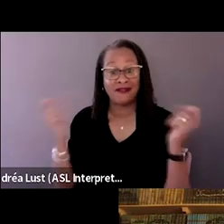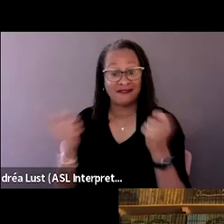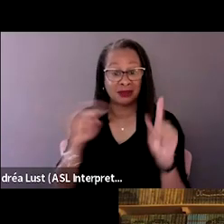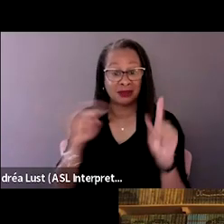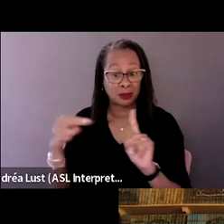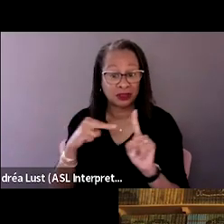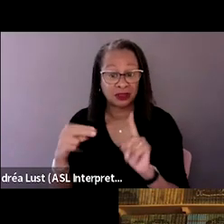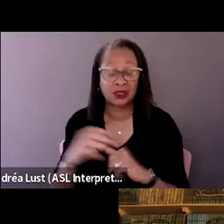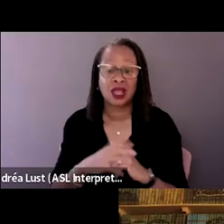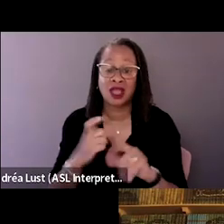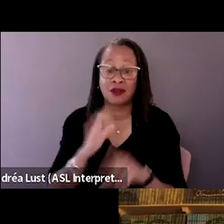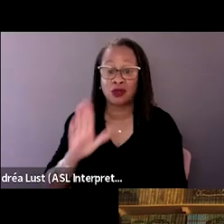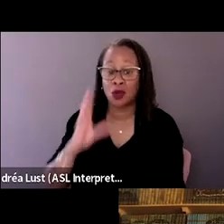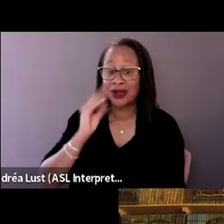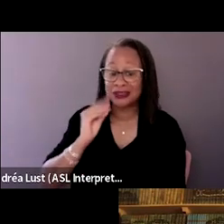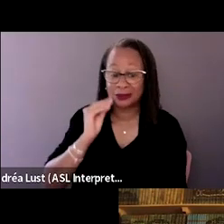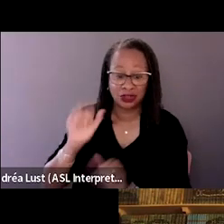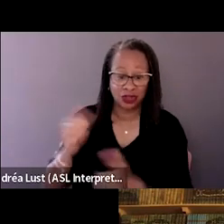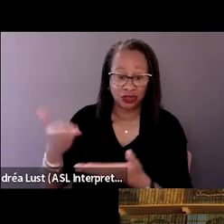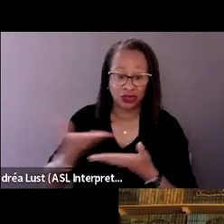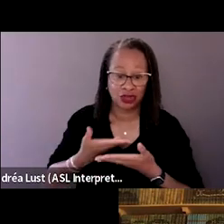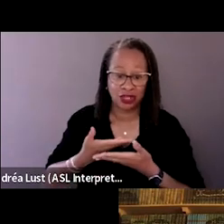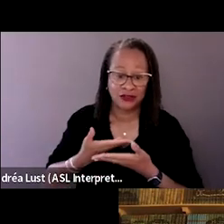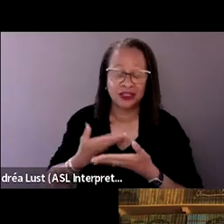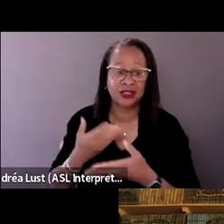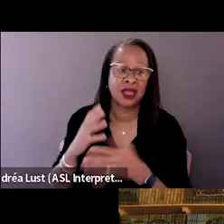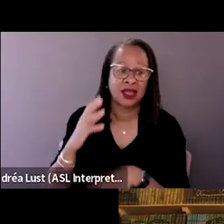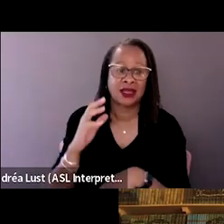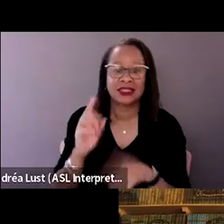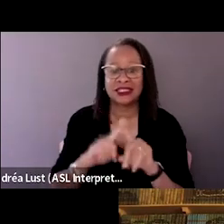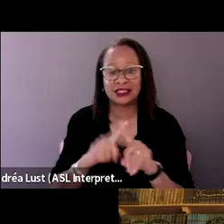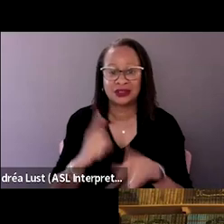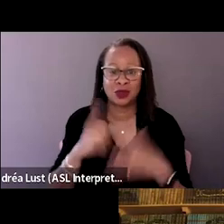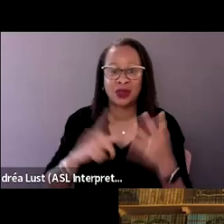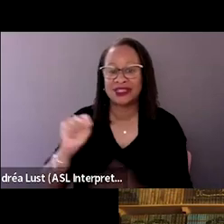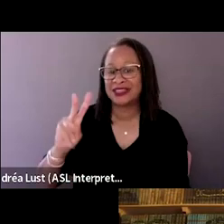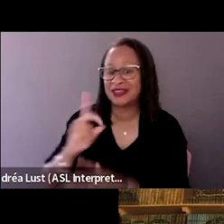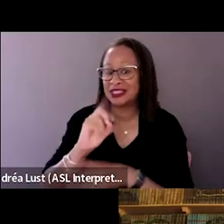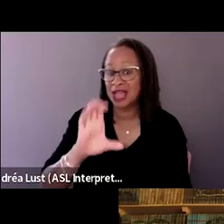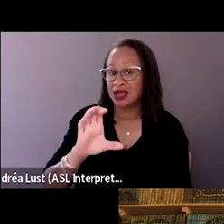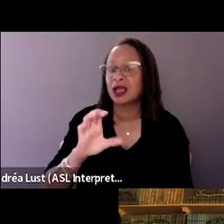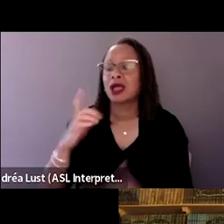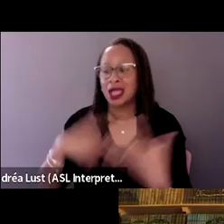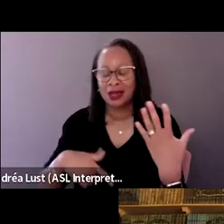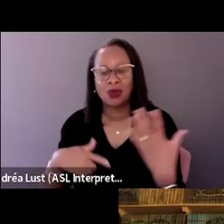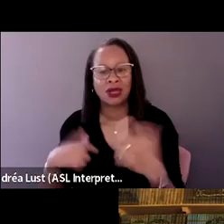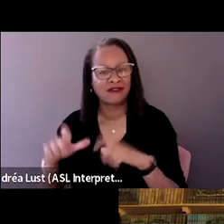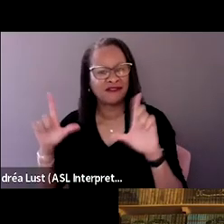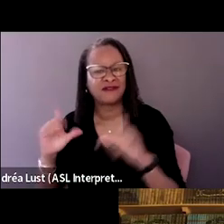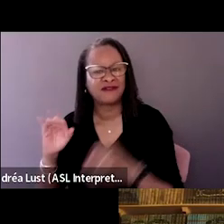From your experience, can you give us a differentiation between what a TV documentary is, and what's a feature documentary in terms of content,